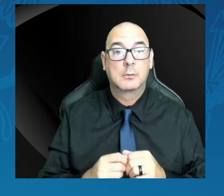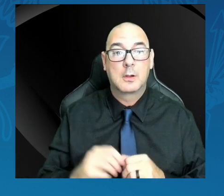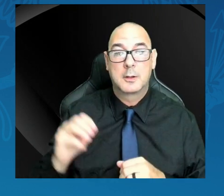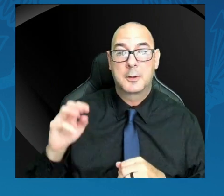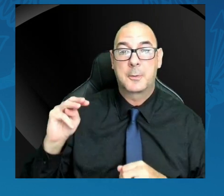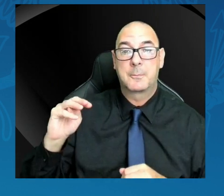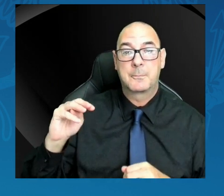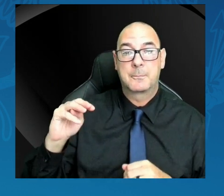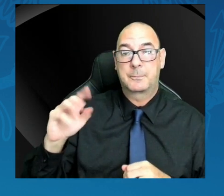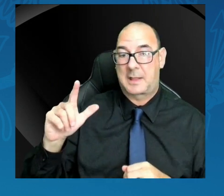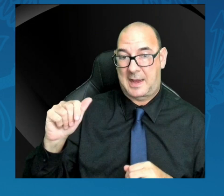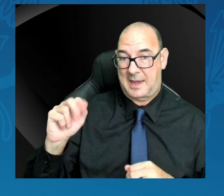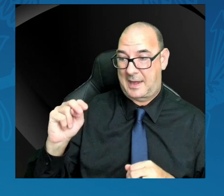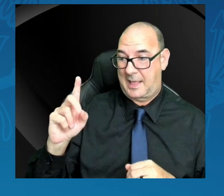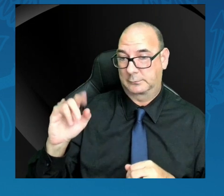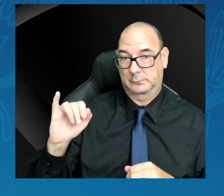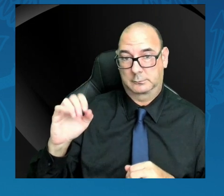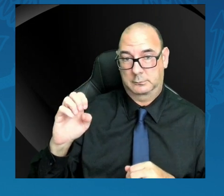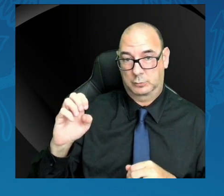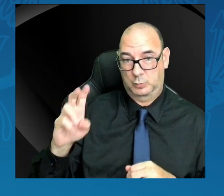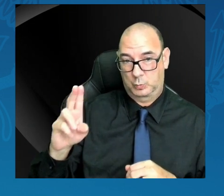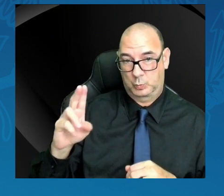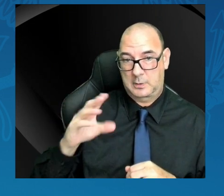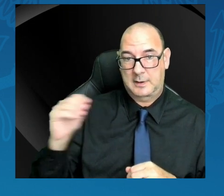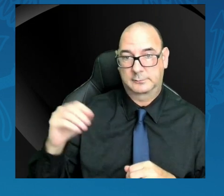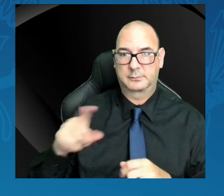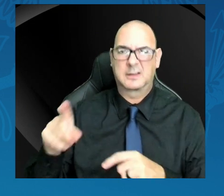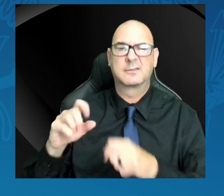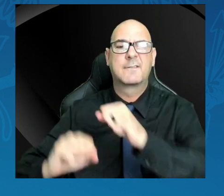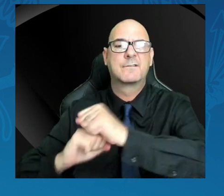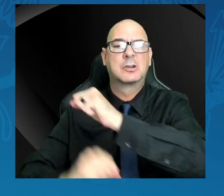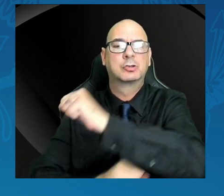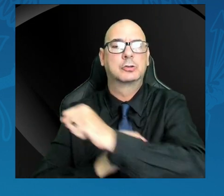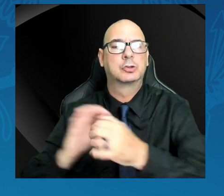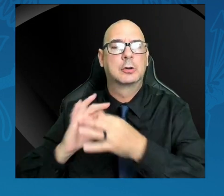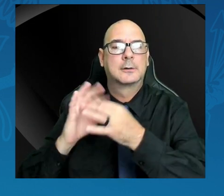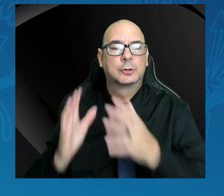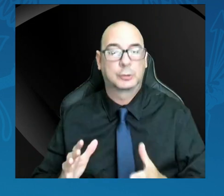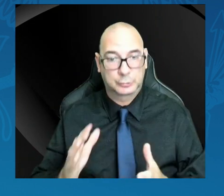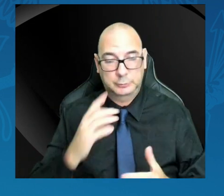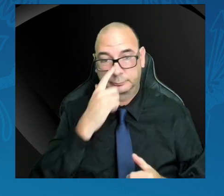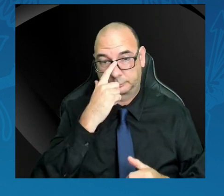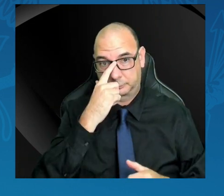and has been doing some of the real detailed work of making sure that everything the President